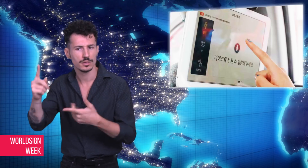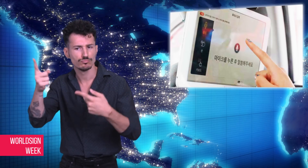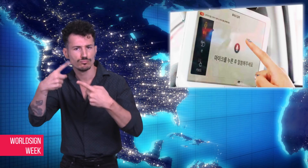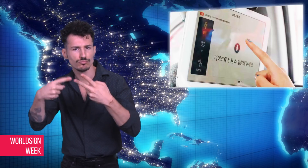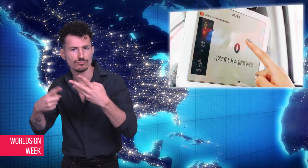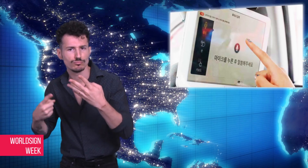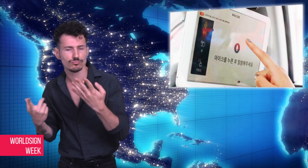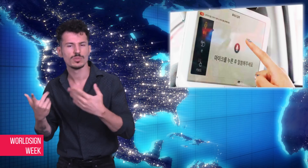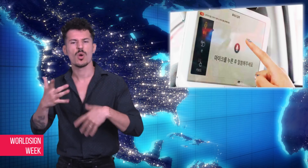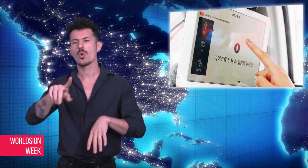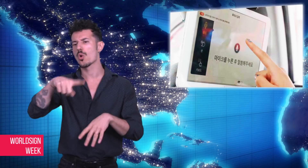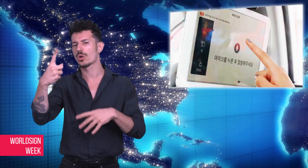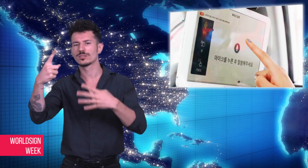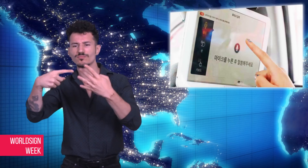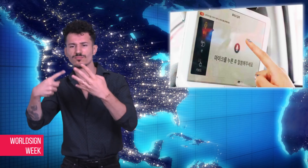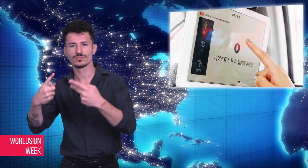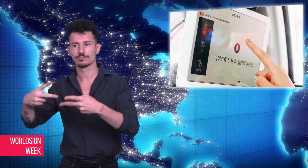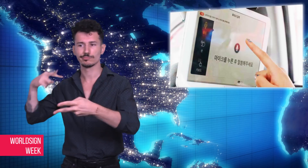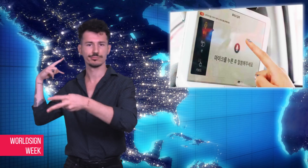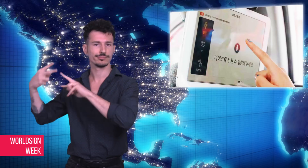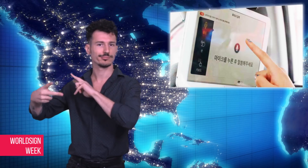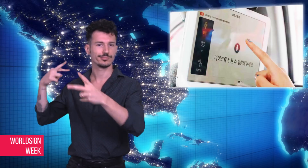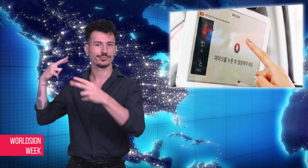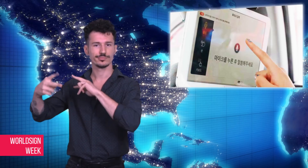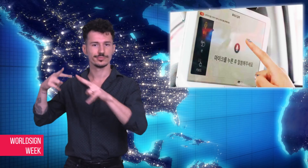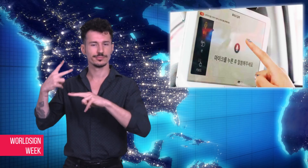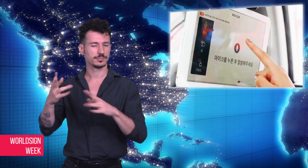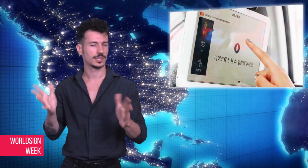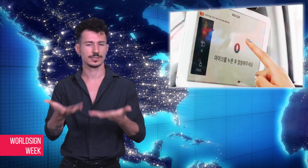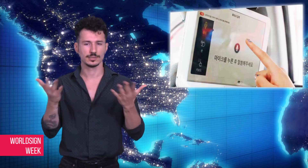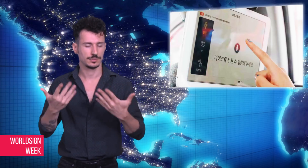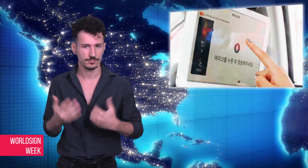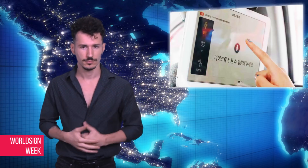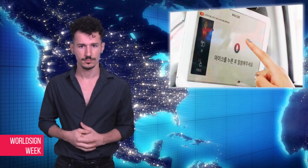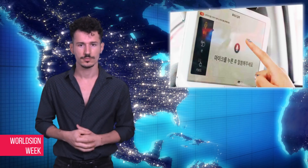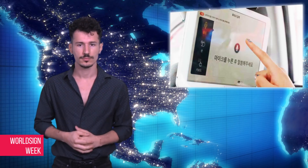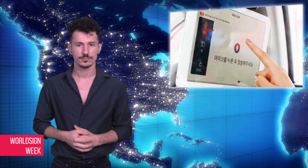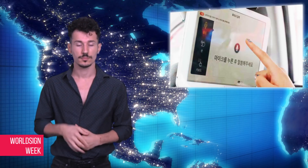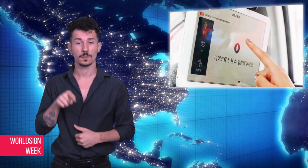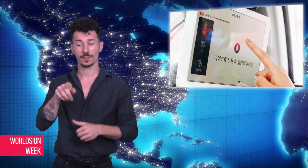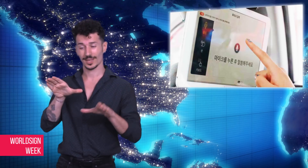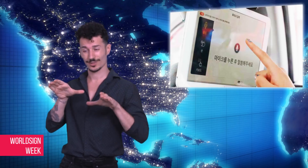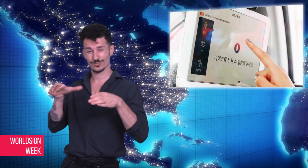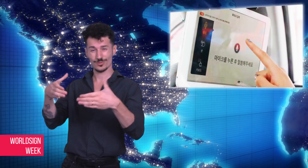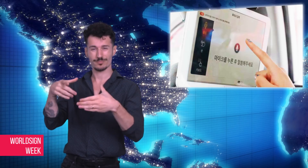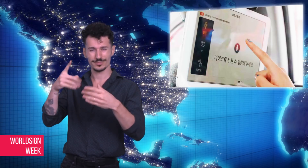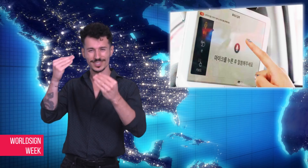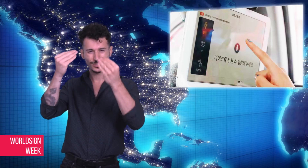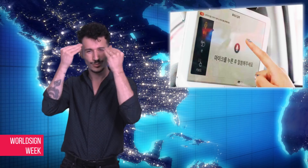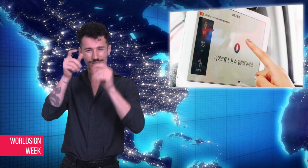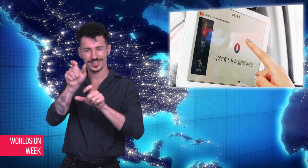where to drop them off and their preferred method of payment. The